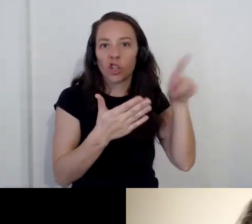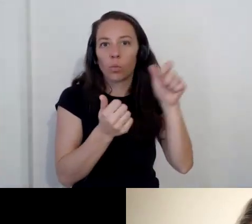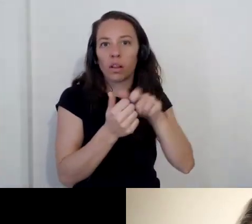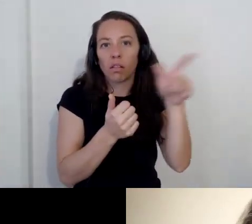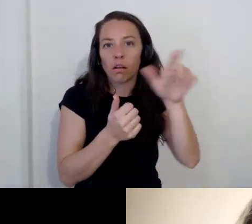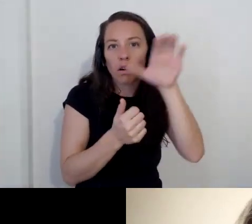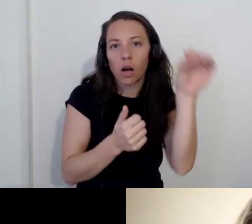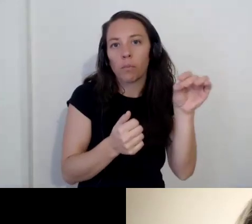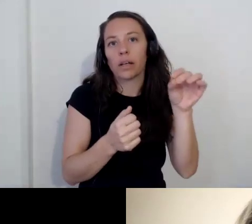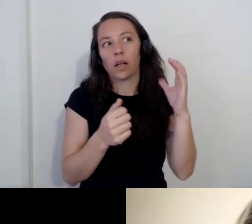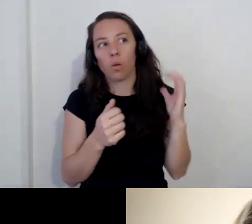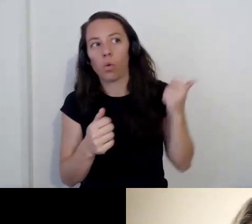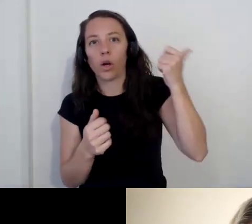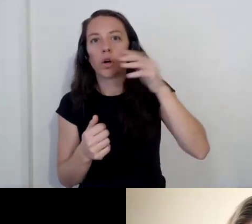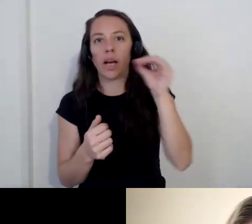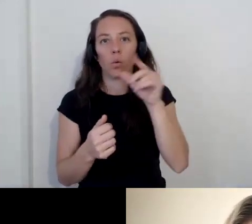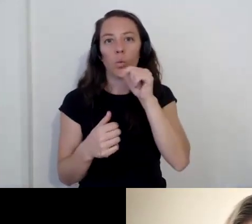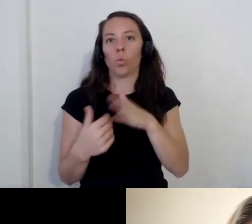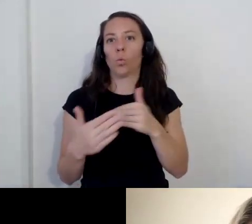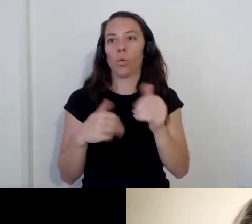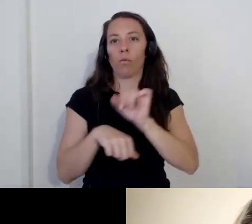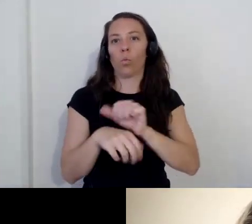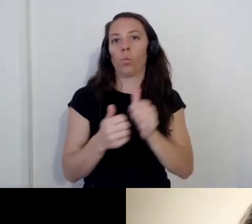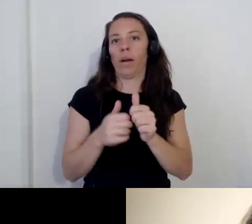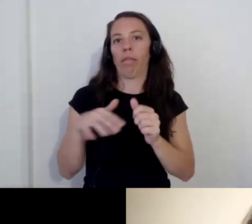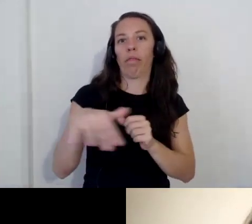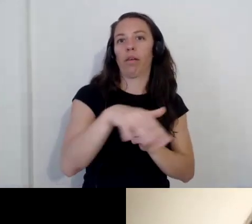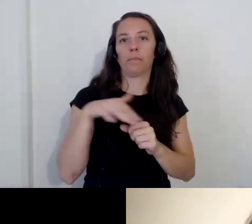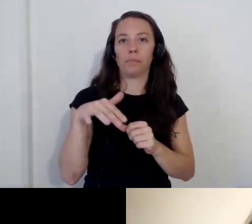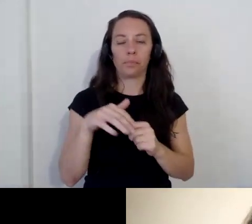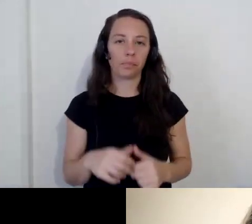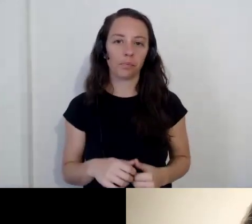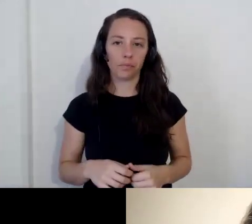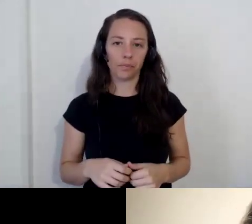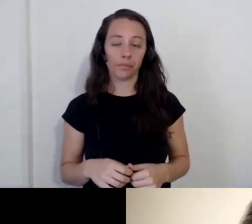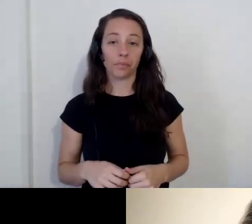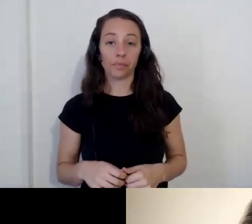and with the people that you're working with. >> NIKKI POWIS: Someone asked how would you be